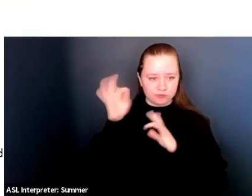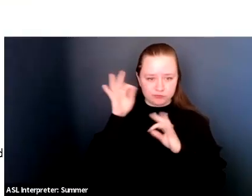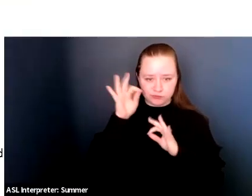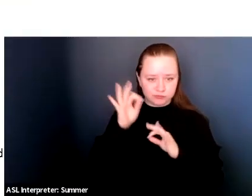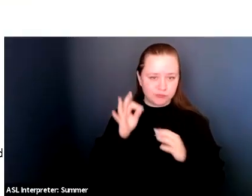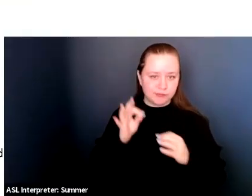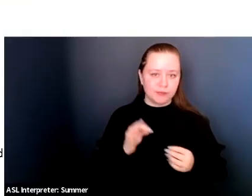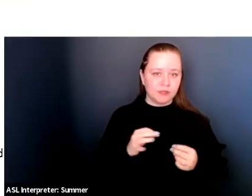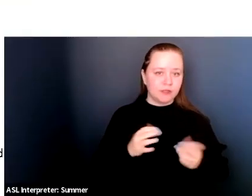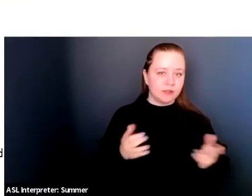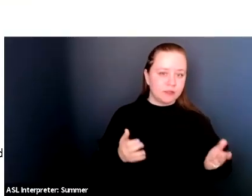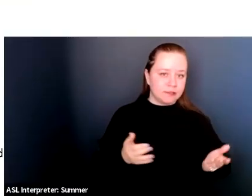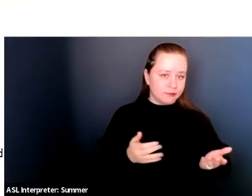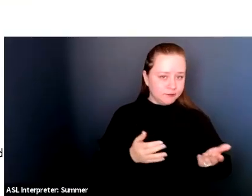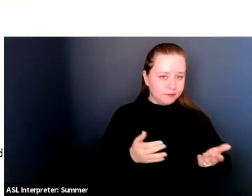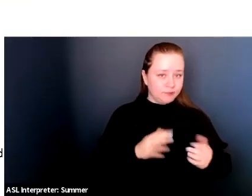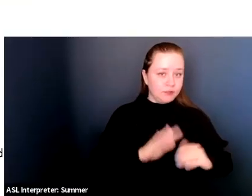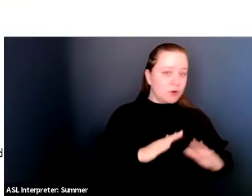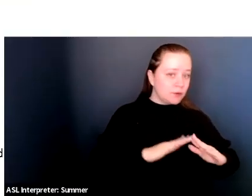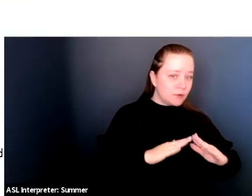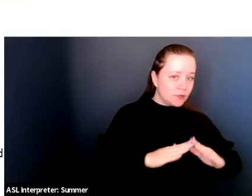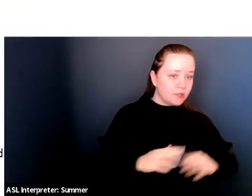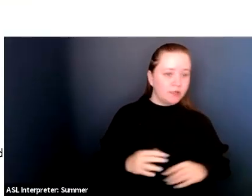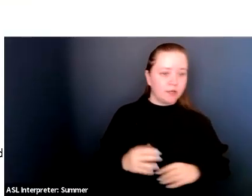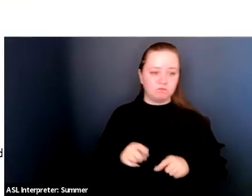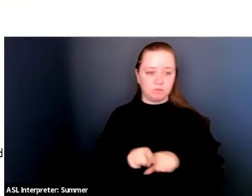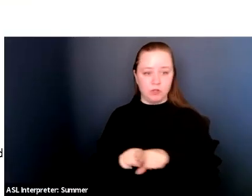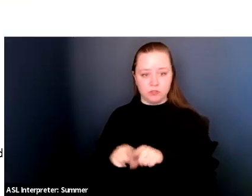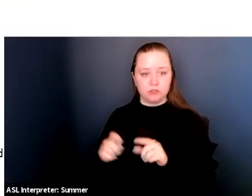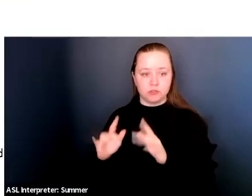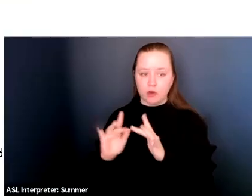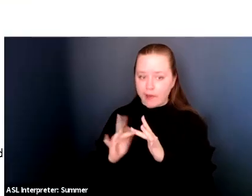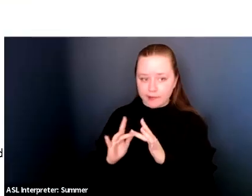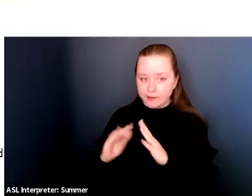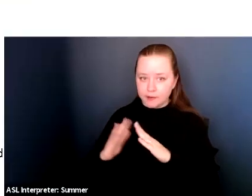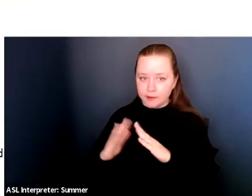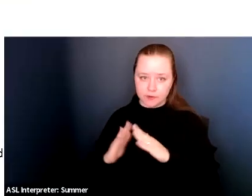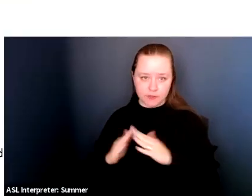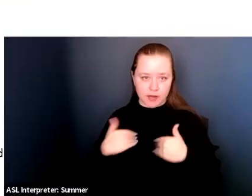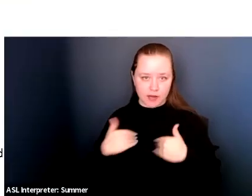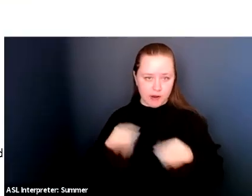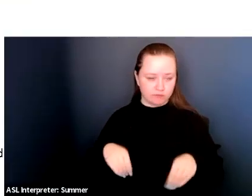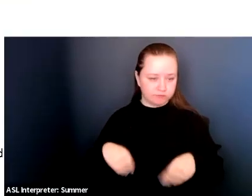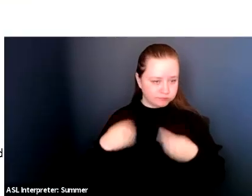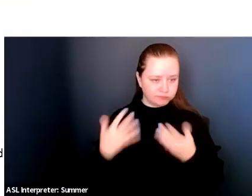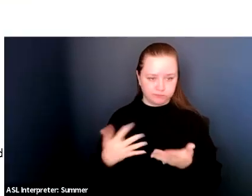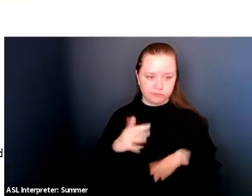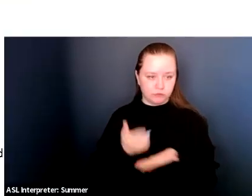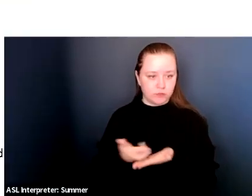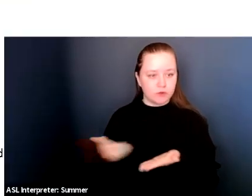and we want to try to connect people with those resources. Um, "prehabilitation" planning.